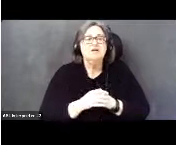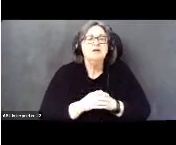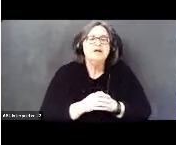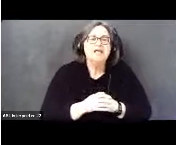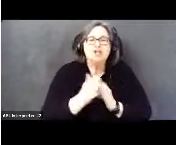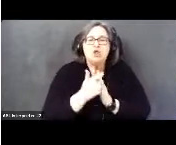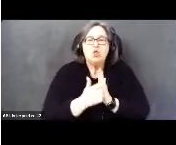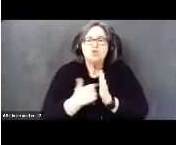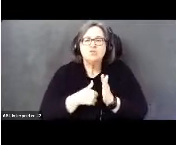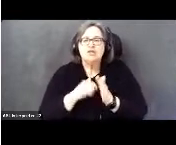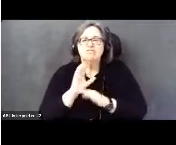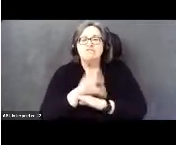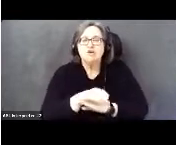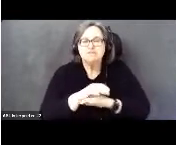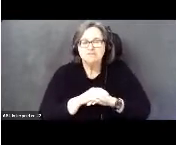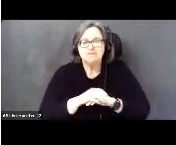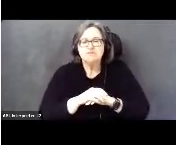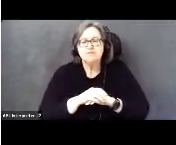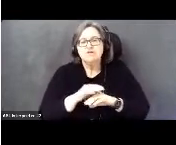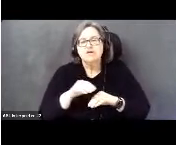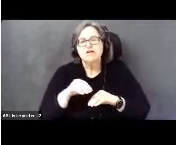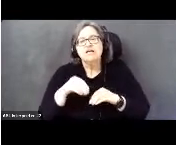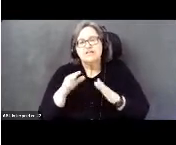we enforce and give an example from